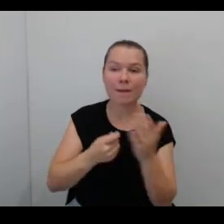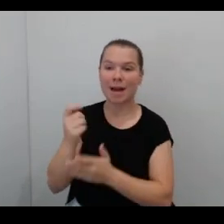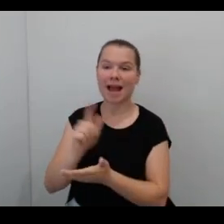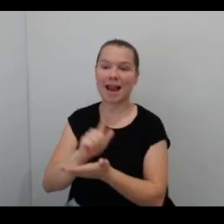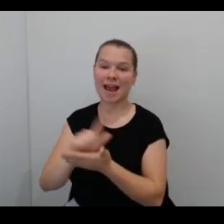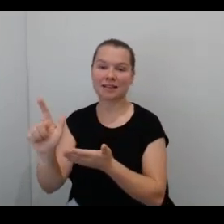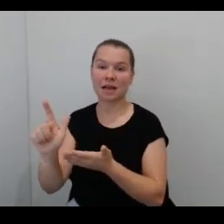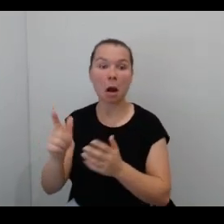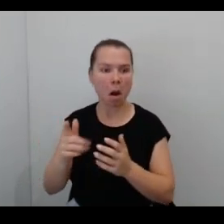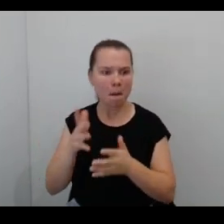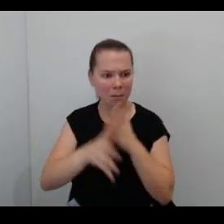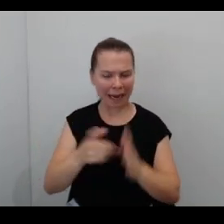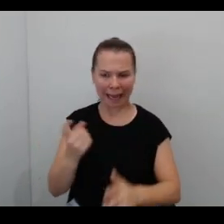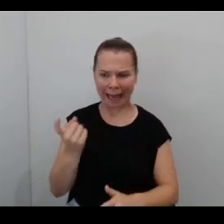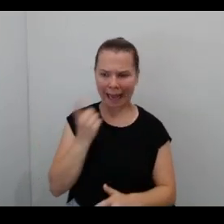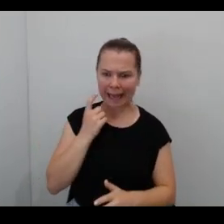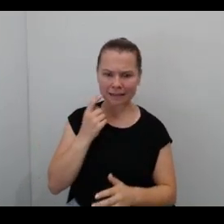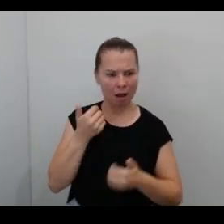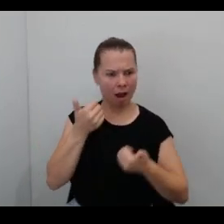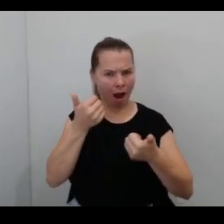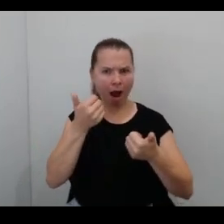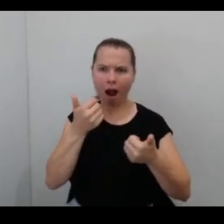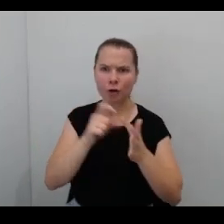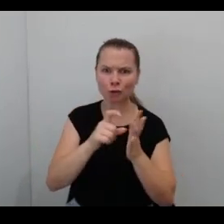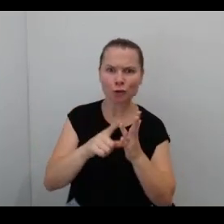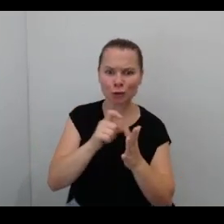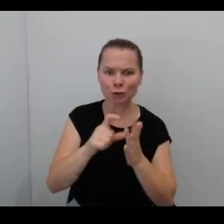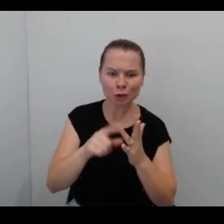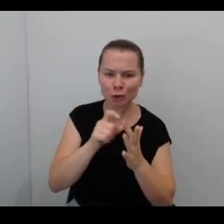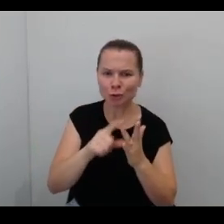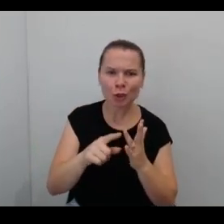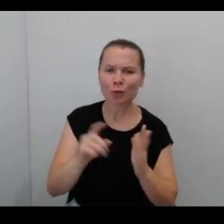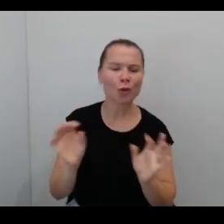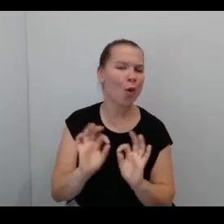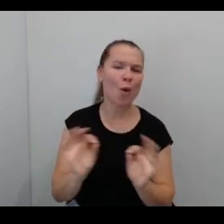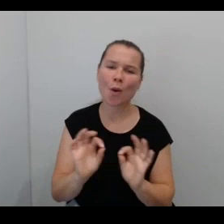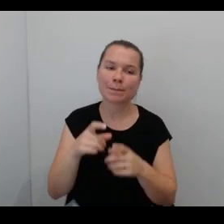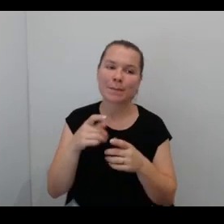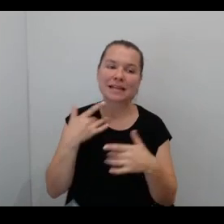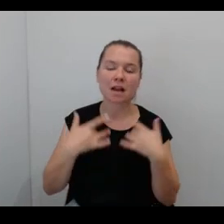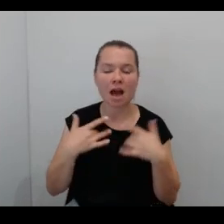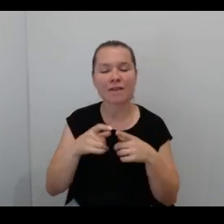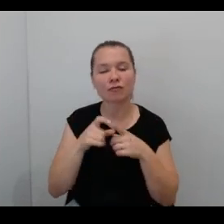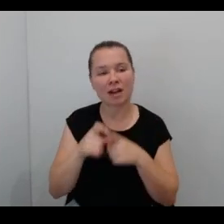That's hard for students and that's hard for young people, particularly when times are hard because they're often buying stuff that they don't - stuff that makes life a little brighter.